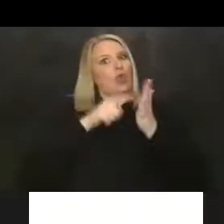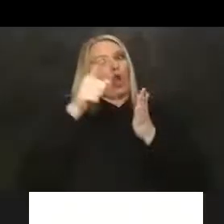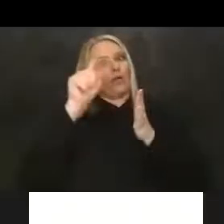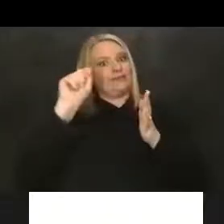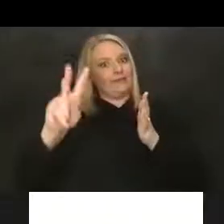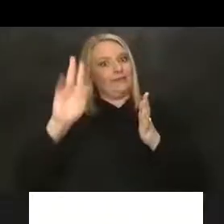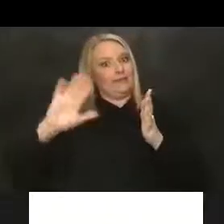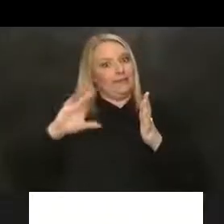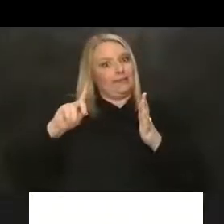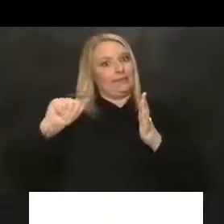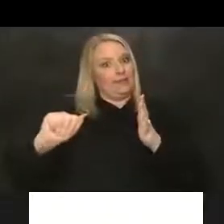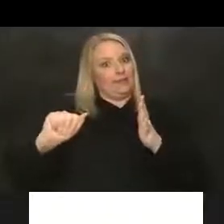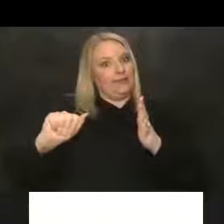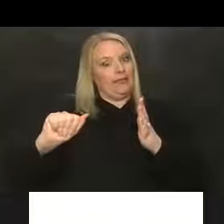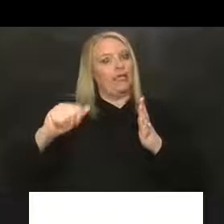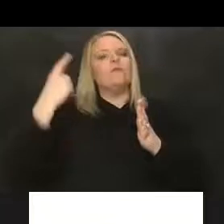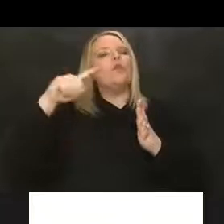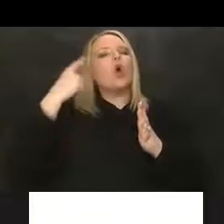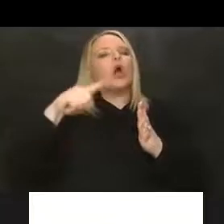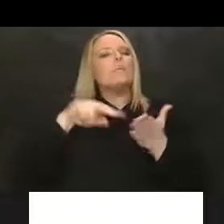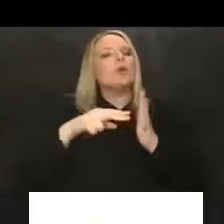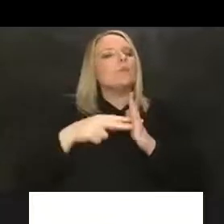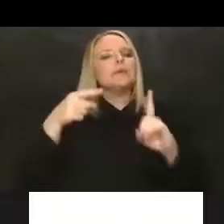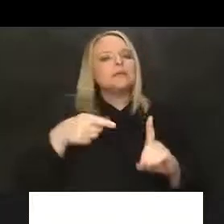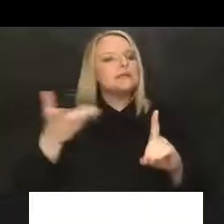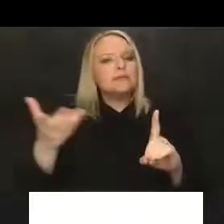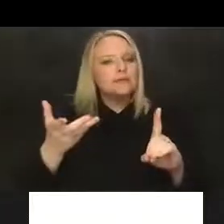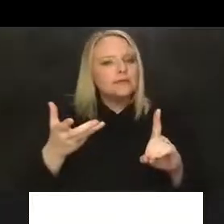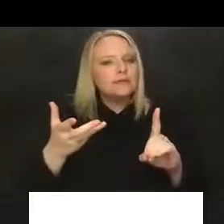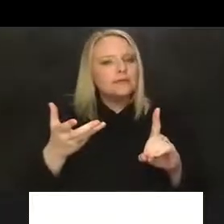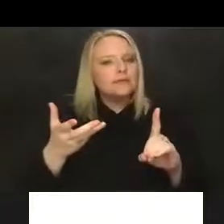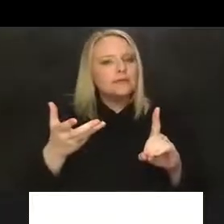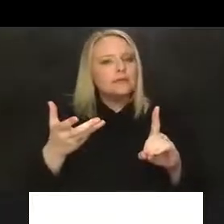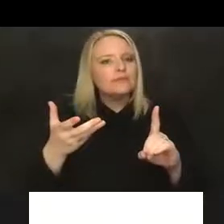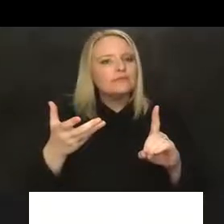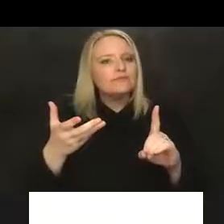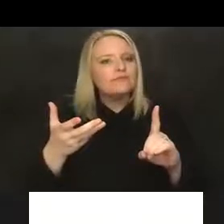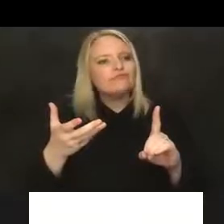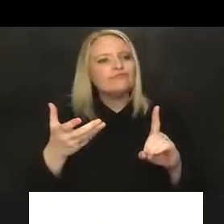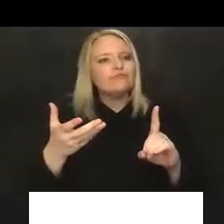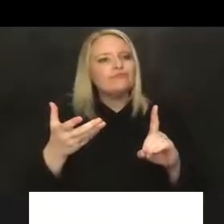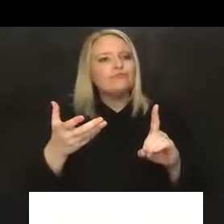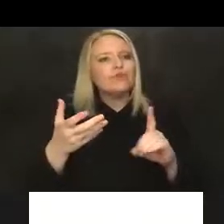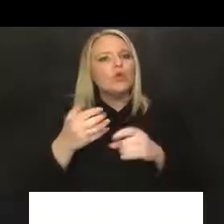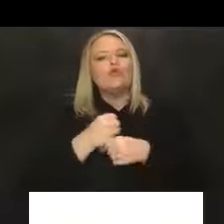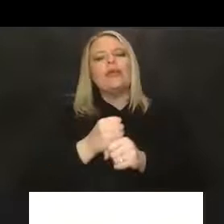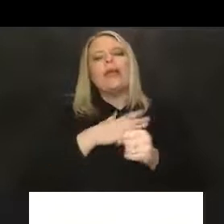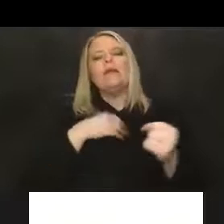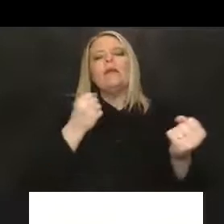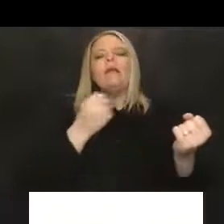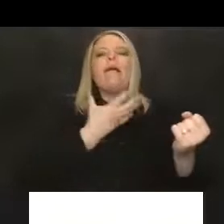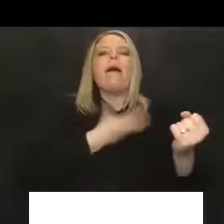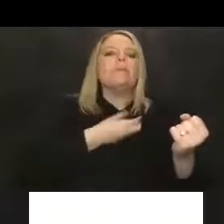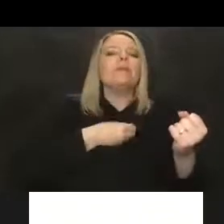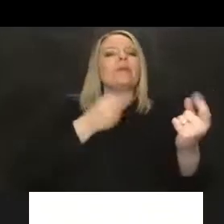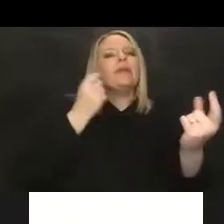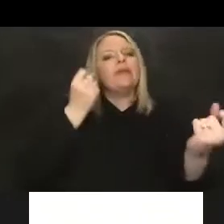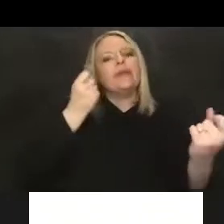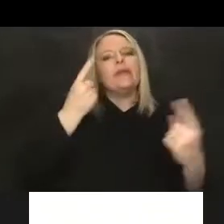was there to serve the purpose of creating empathy and and for the main character to grow and learn